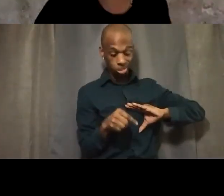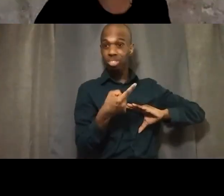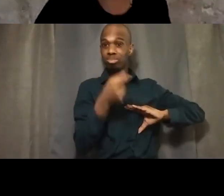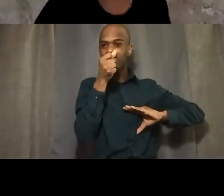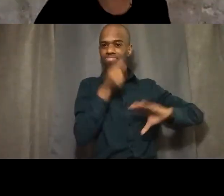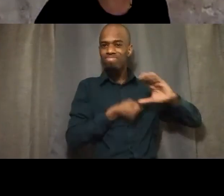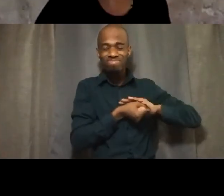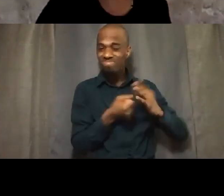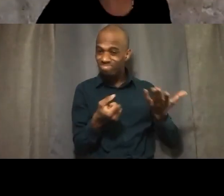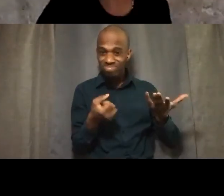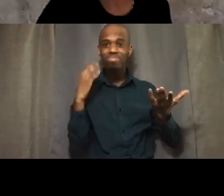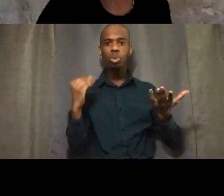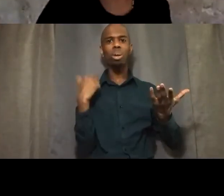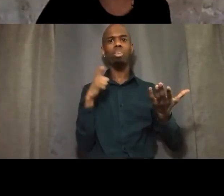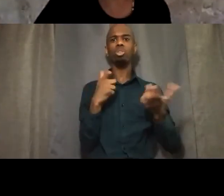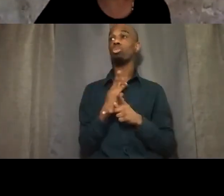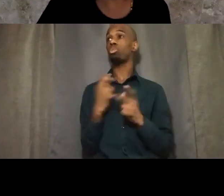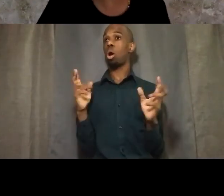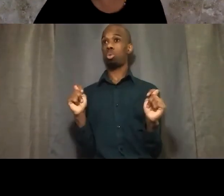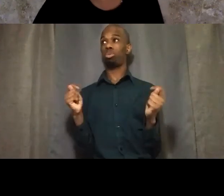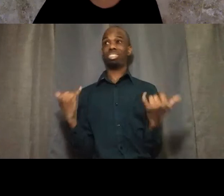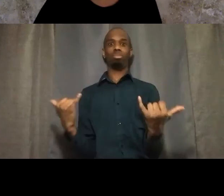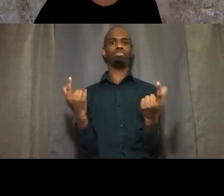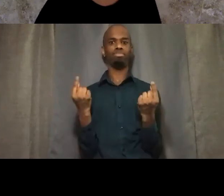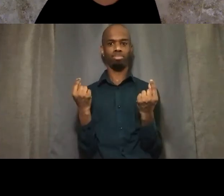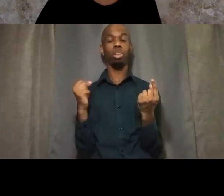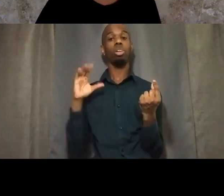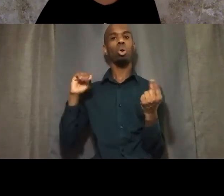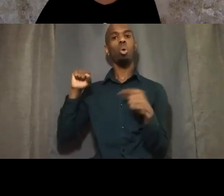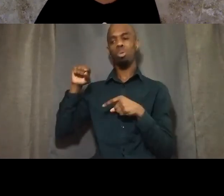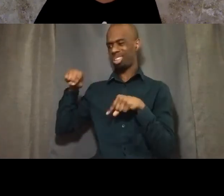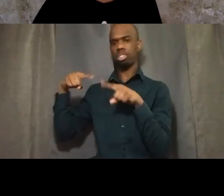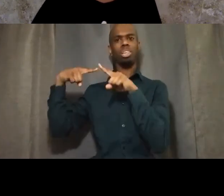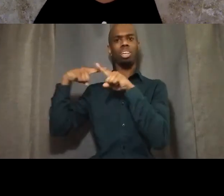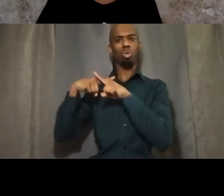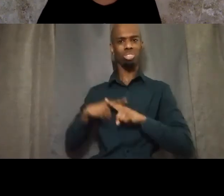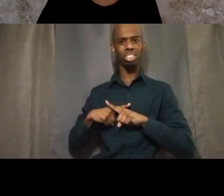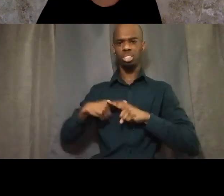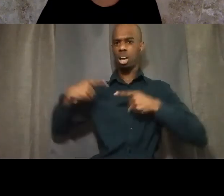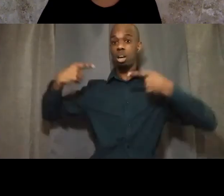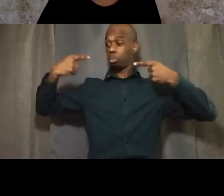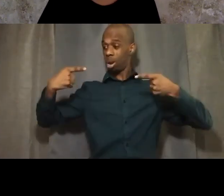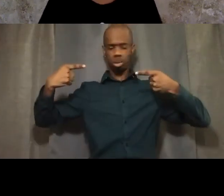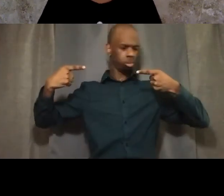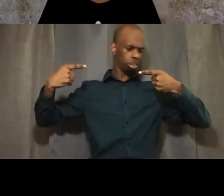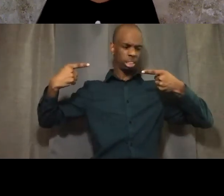Black Power Movement and acknowledged in the Black Power Movement as survival pending revolution,